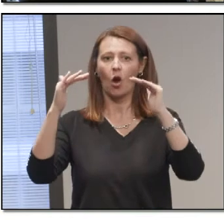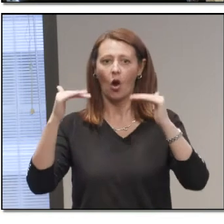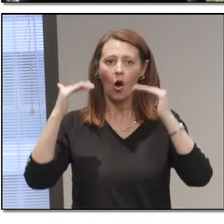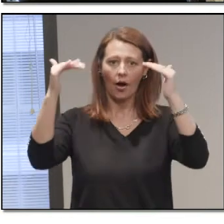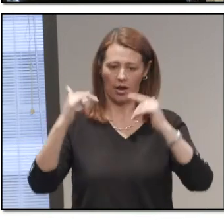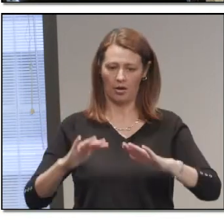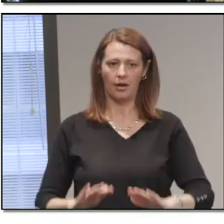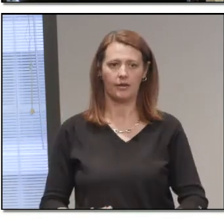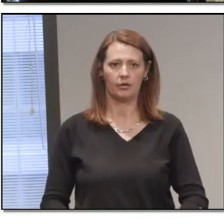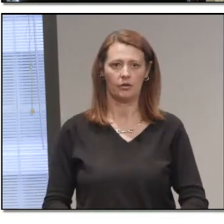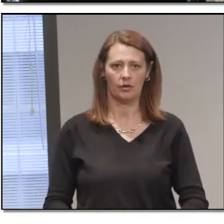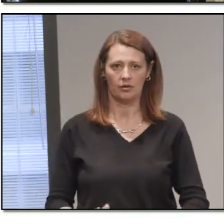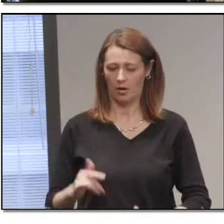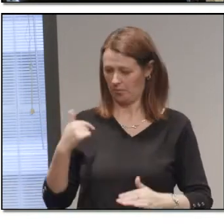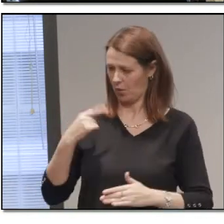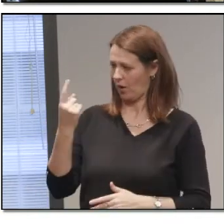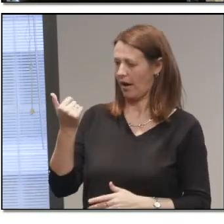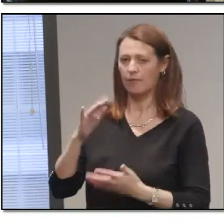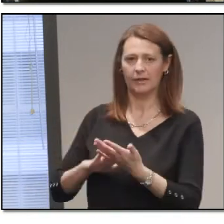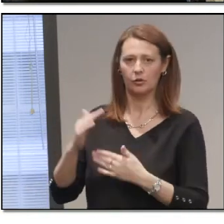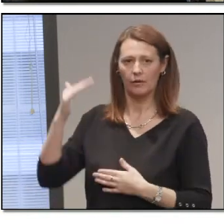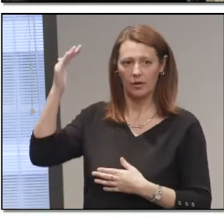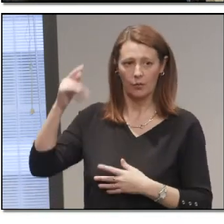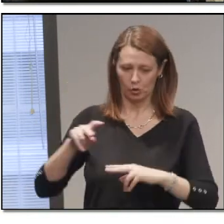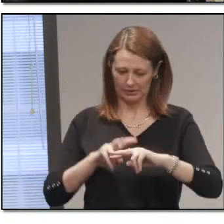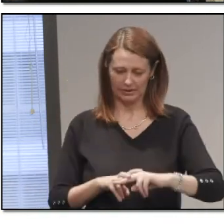about a meter and a half off the floor. Where you're sitting your breathing zone currently